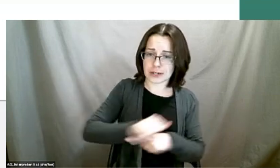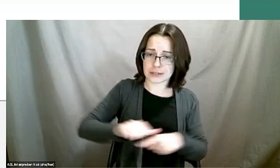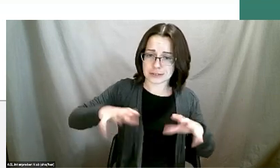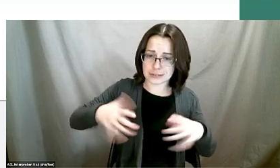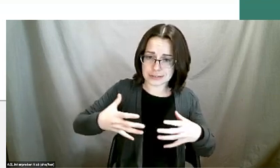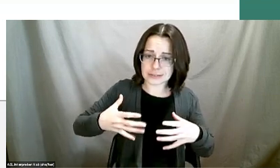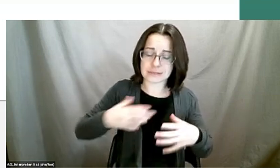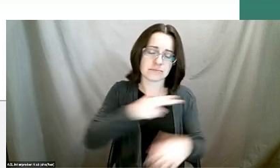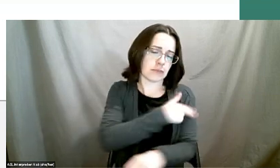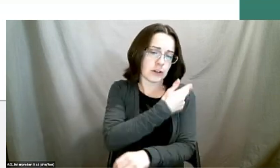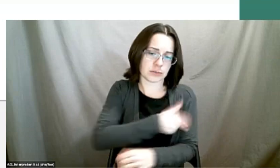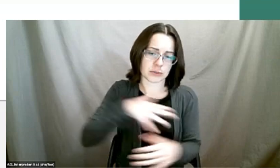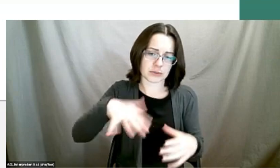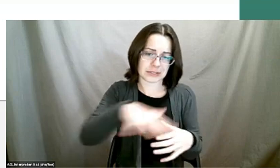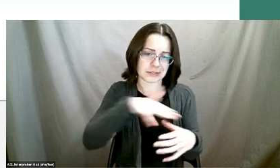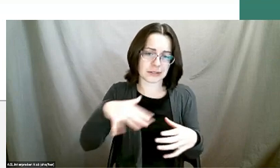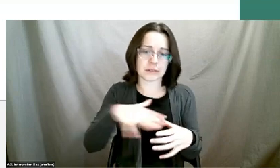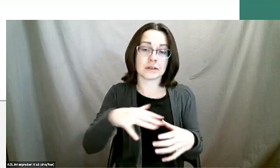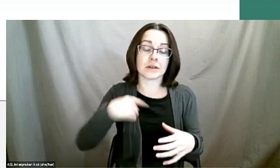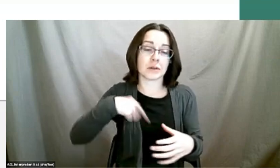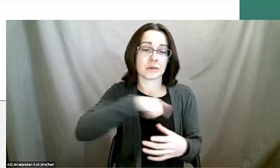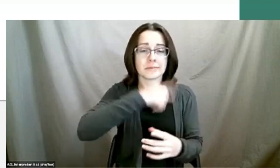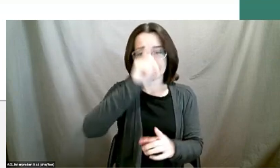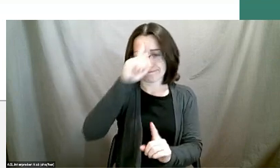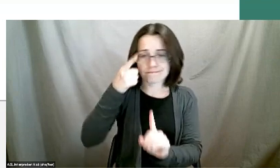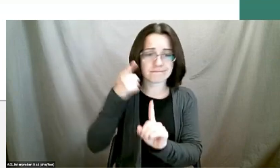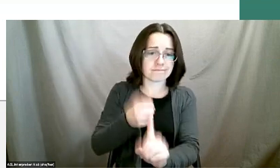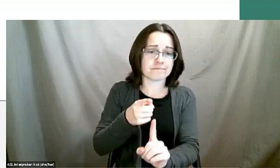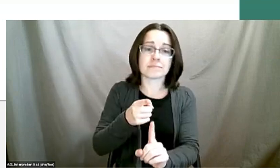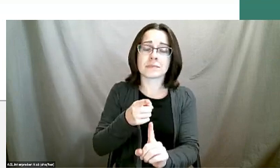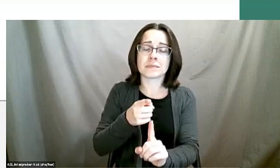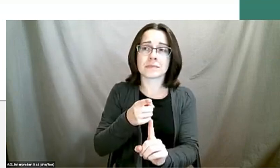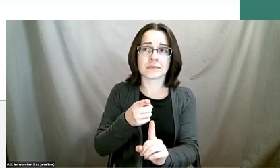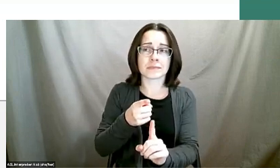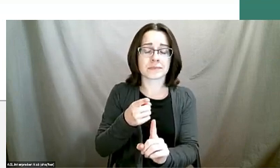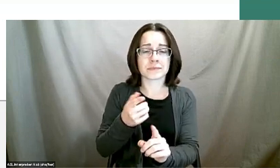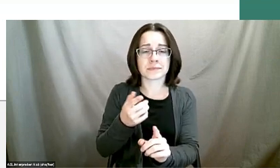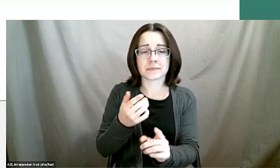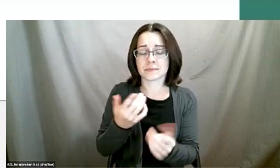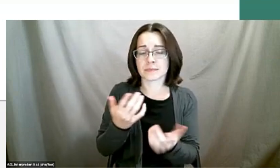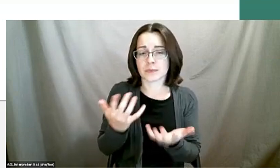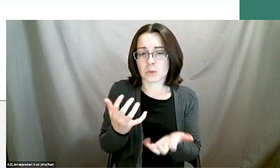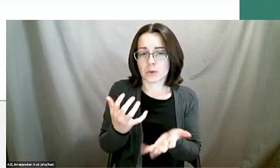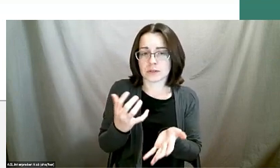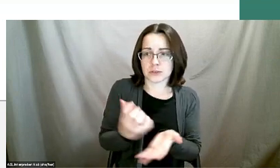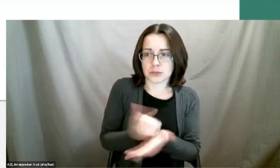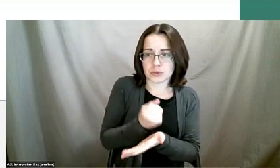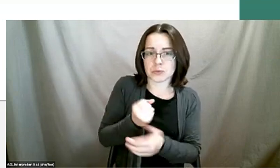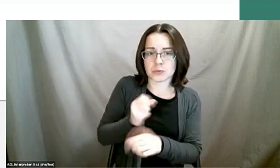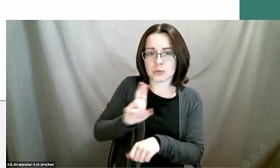setting to try and use the other partners available for care.